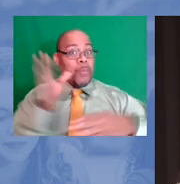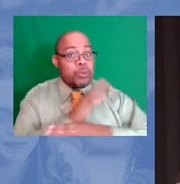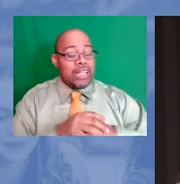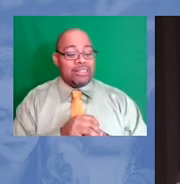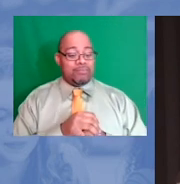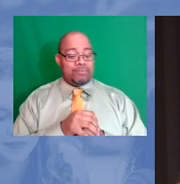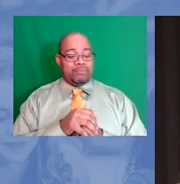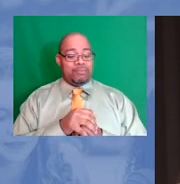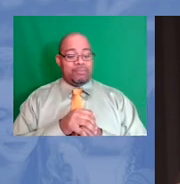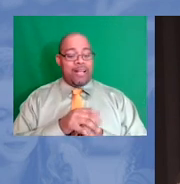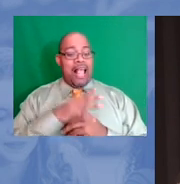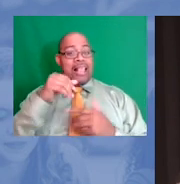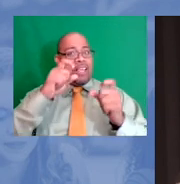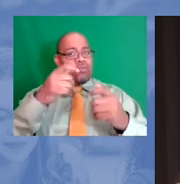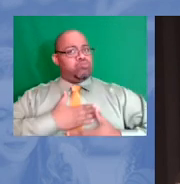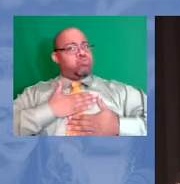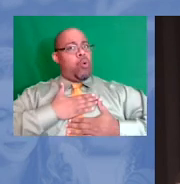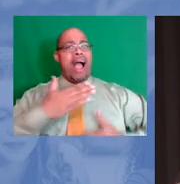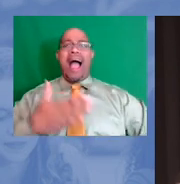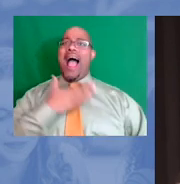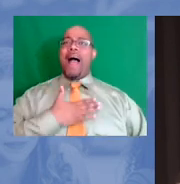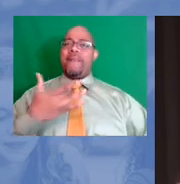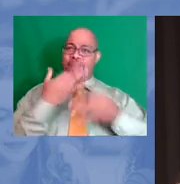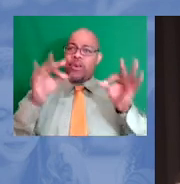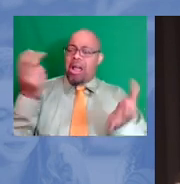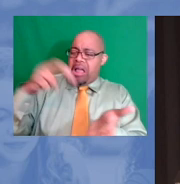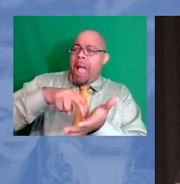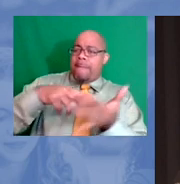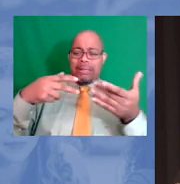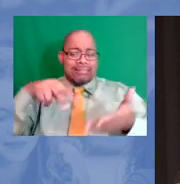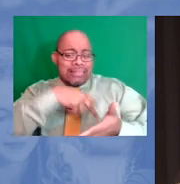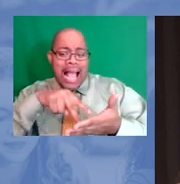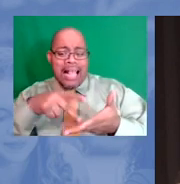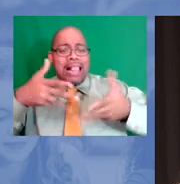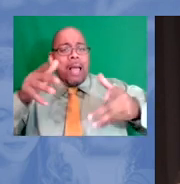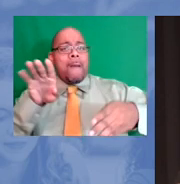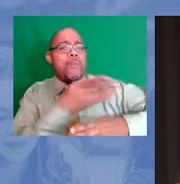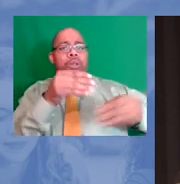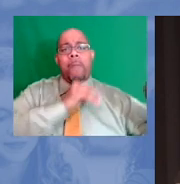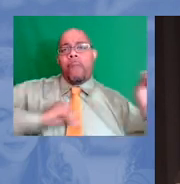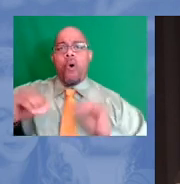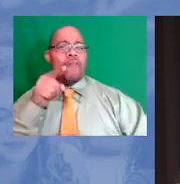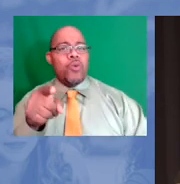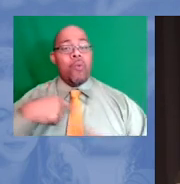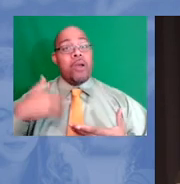JOY AND HAPPINESS >> FEEL FREE TO GET UP, DANCE AND LET THE MUSIC MOVE YOU. >> WE PRESENT TO YOU THE AWARD WINNING NATIONALLY